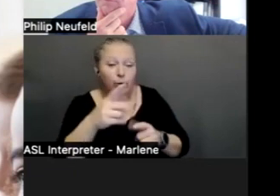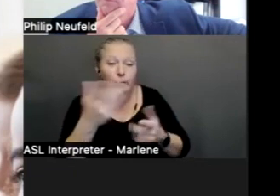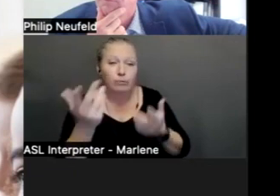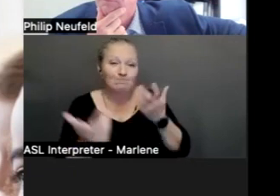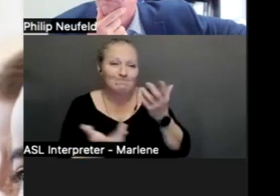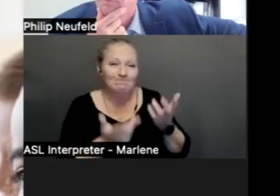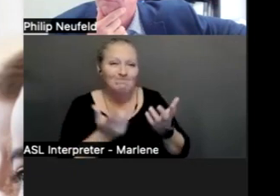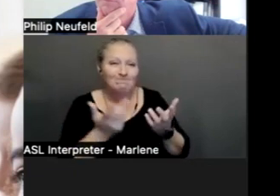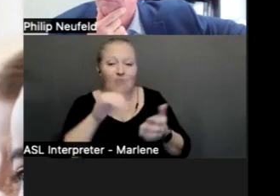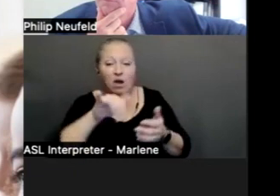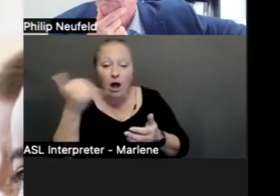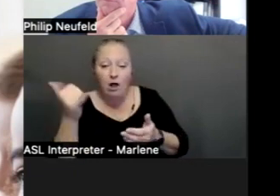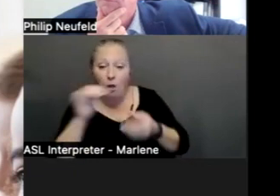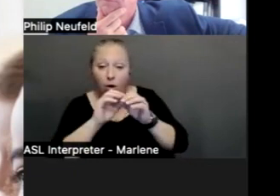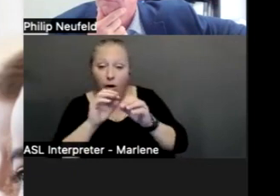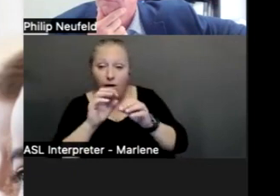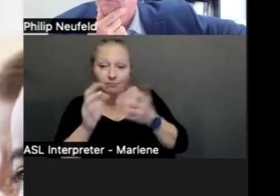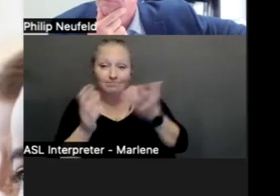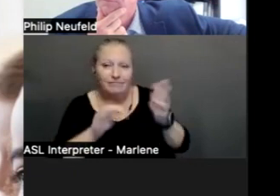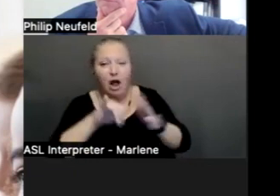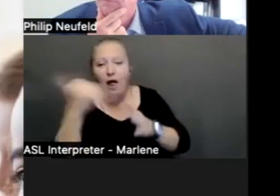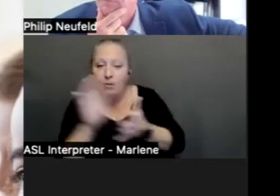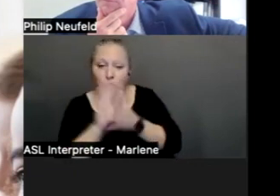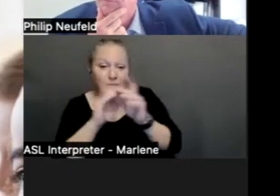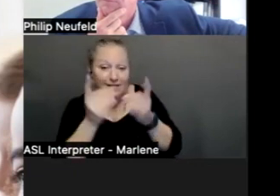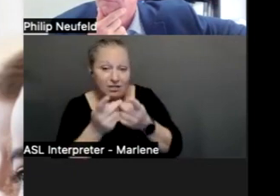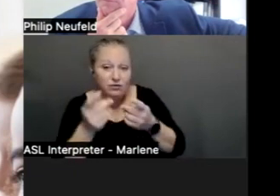that other organizations school districts could could learn from.